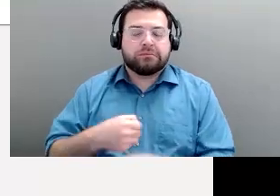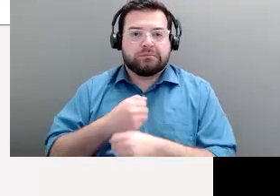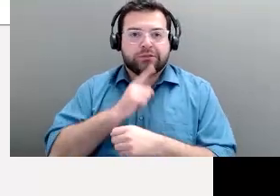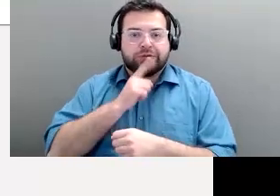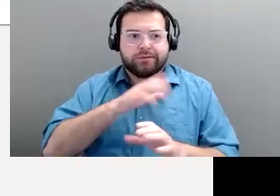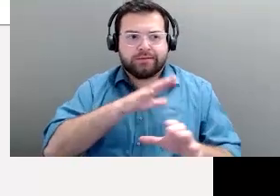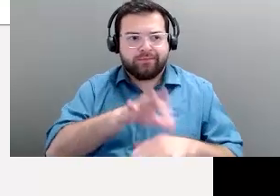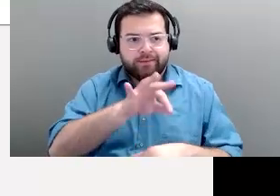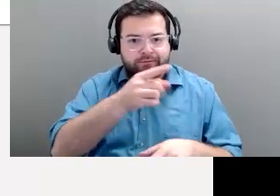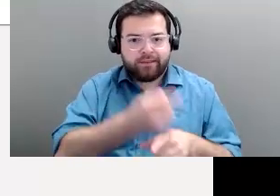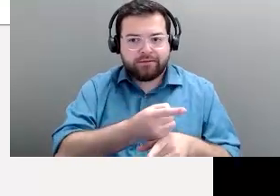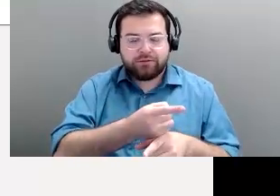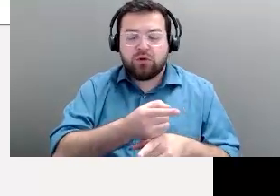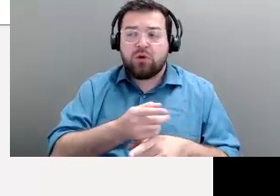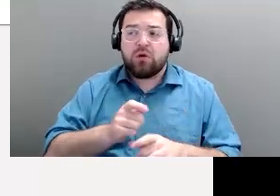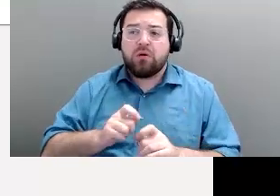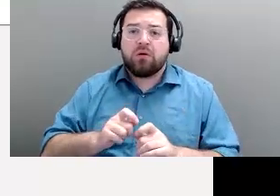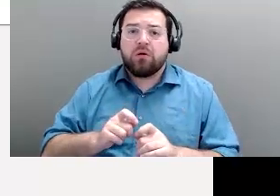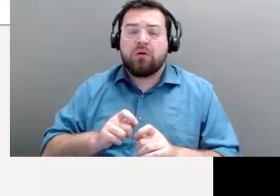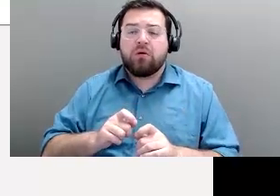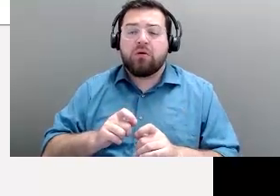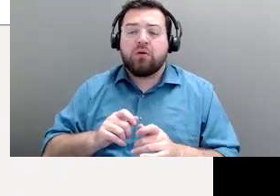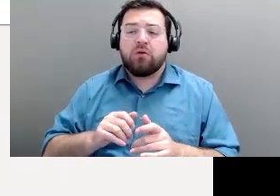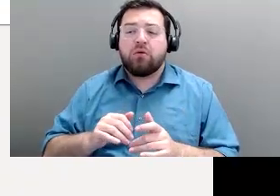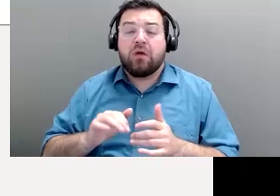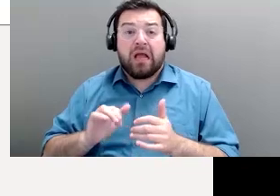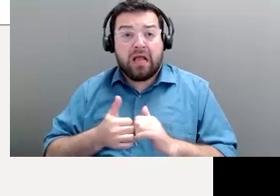Okay. So, as Sue was saying, you know, one of the ways